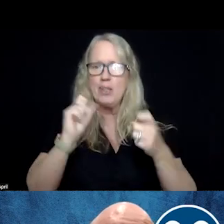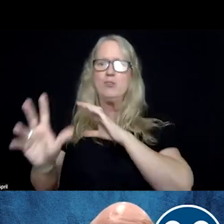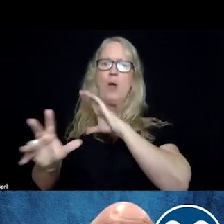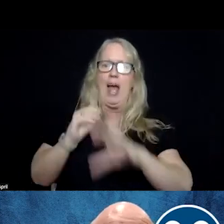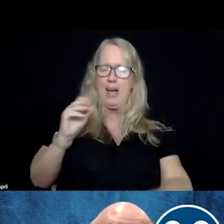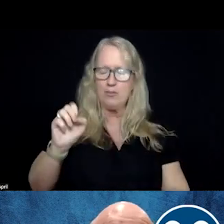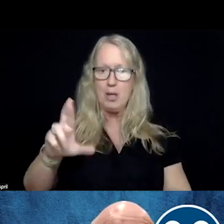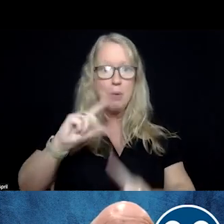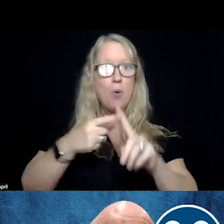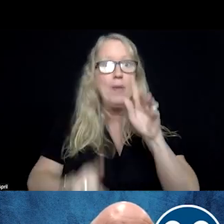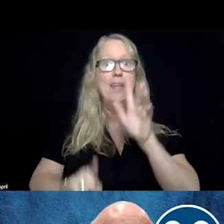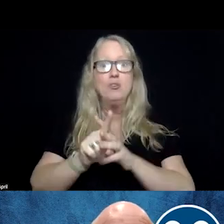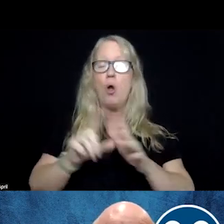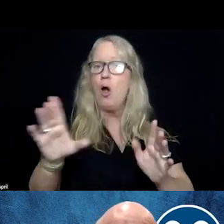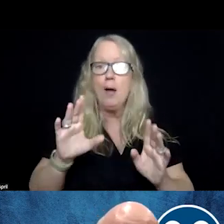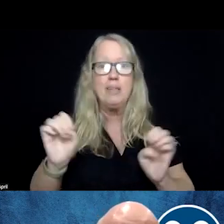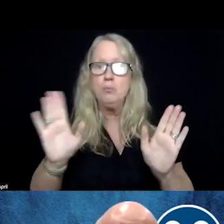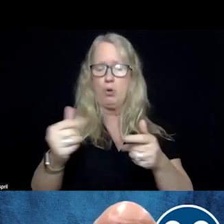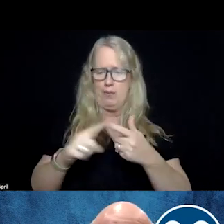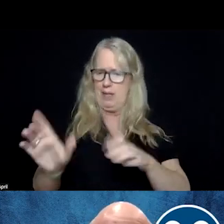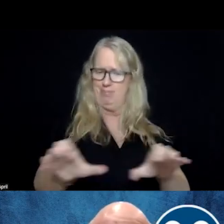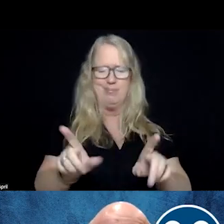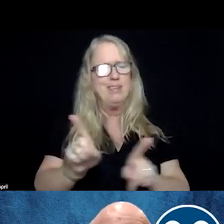THEY ARE TREATED LIKE A ER PATIENT. THAT IS